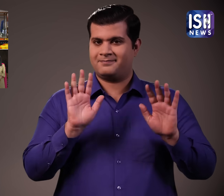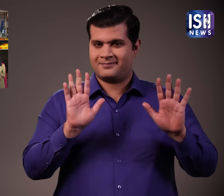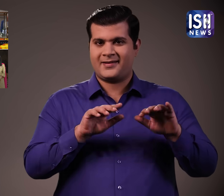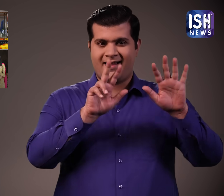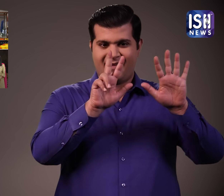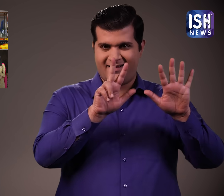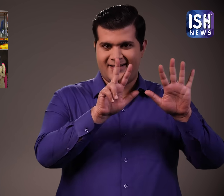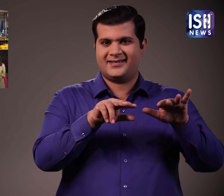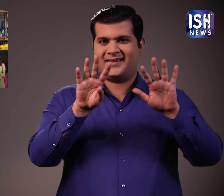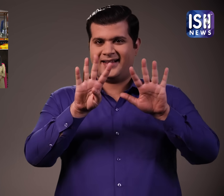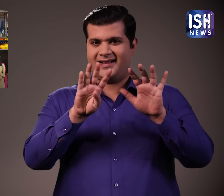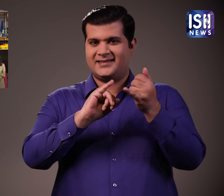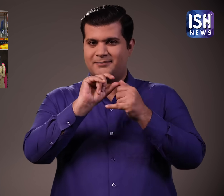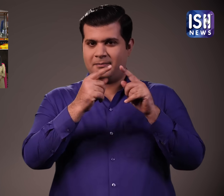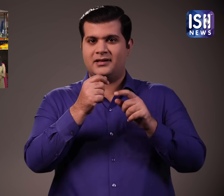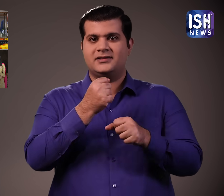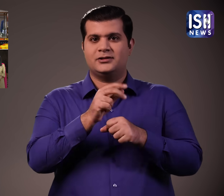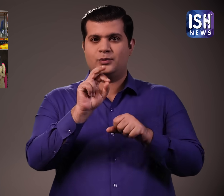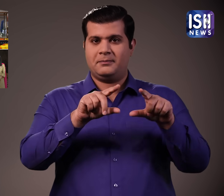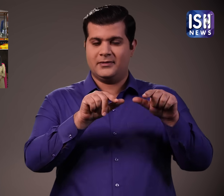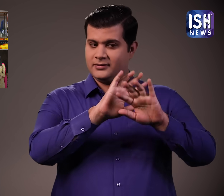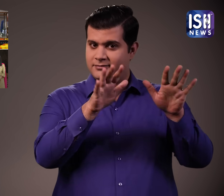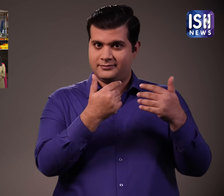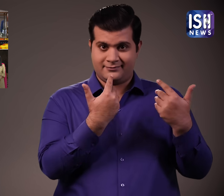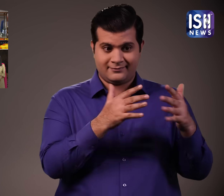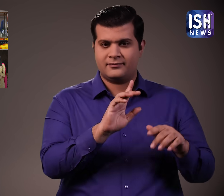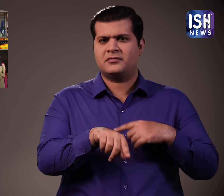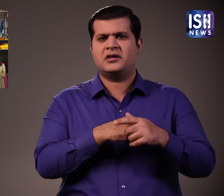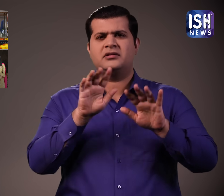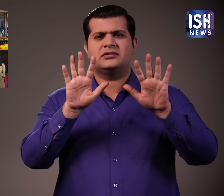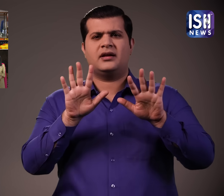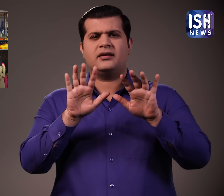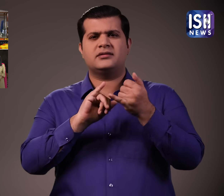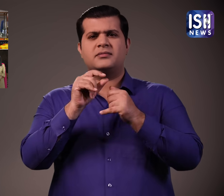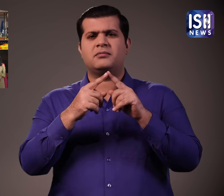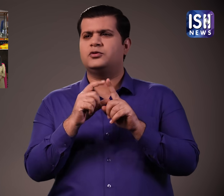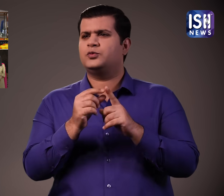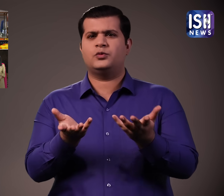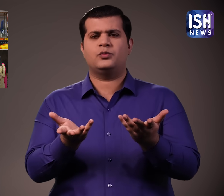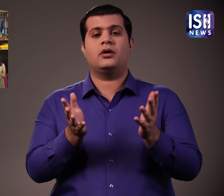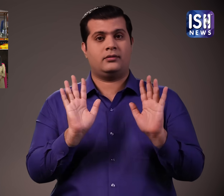After the summit on 8th and 9th September, on 10th September